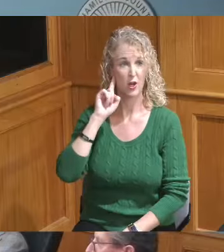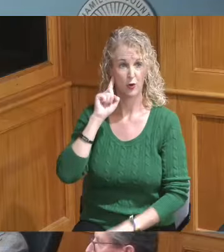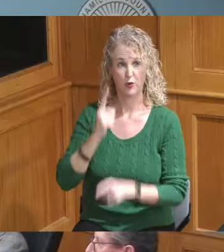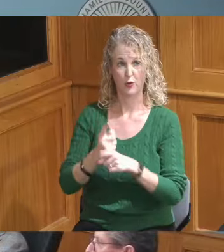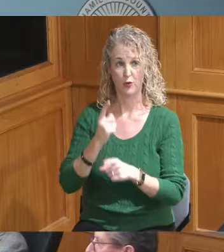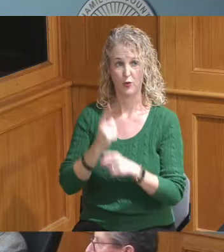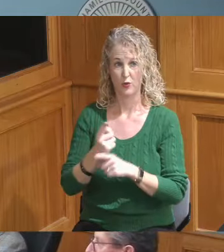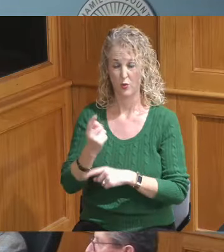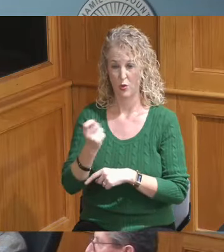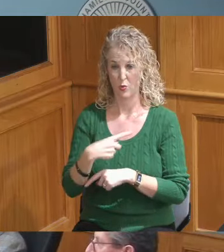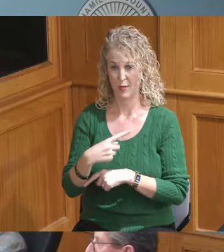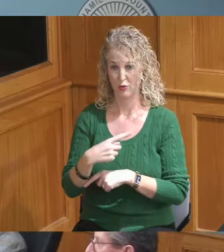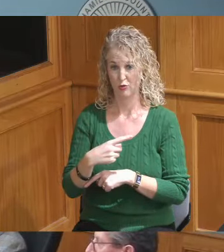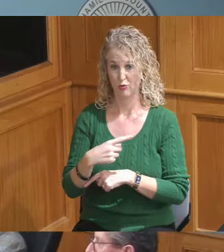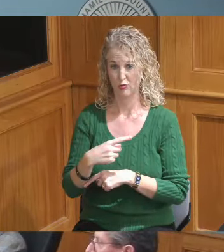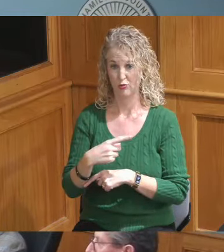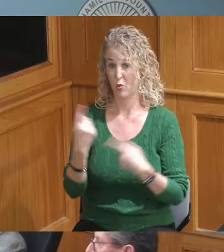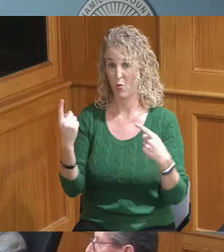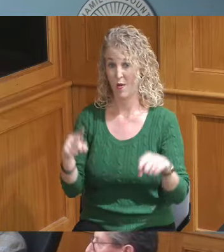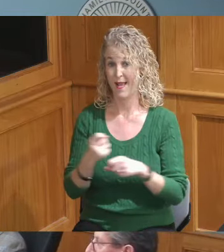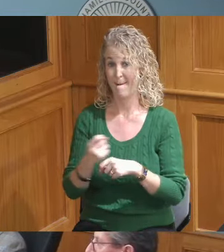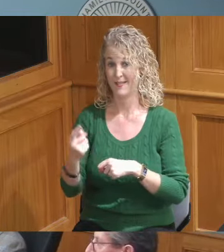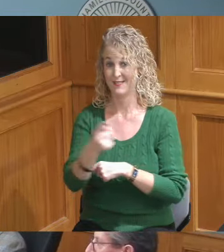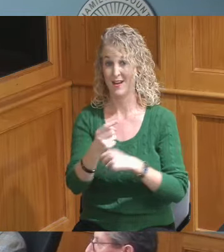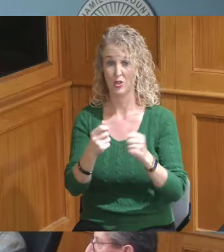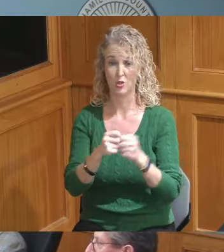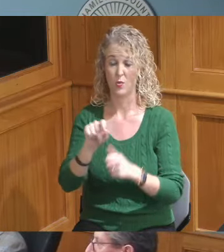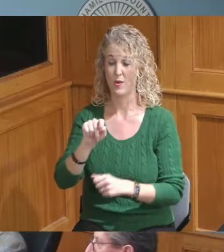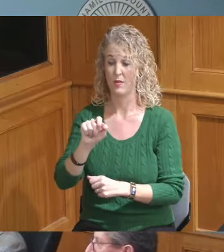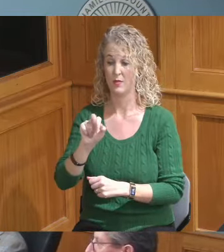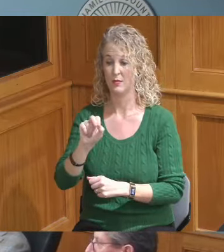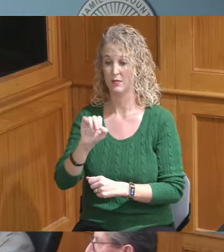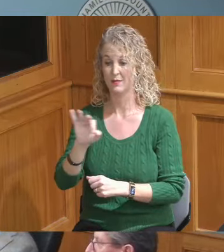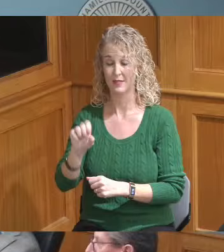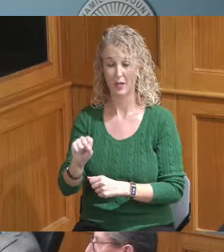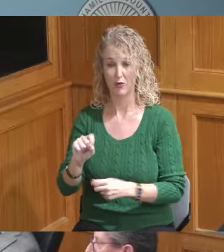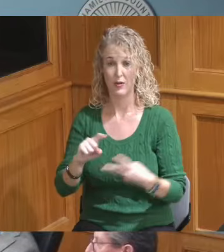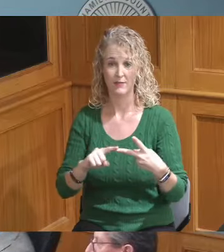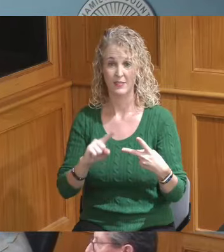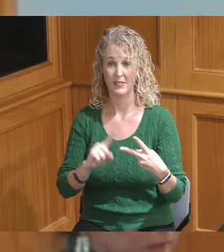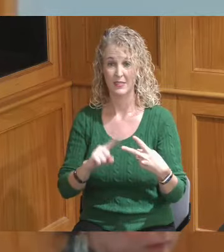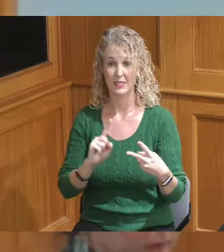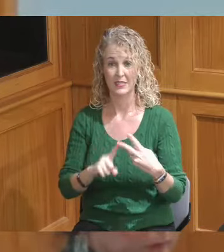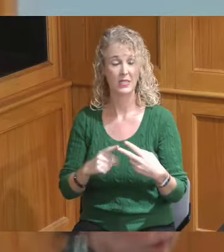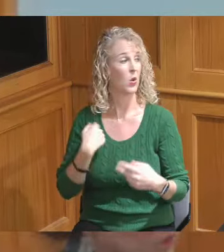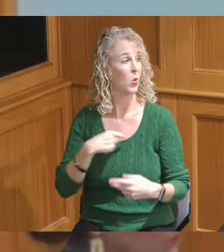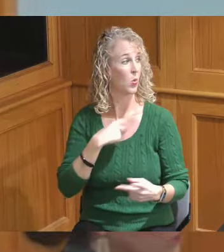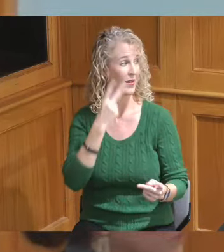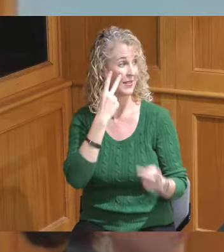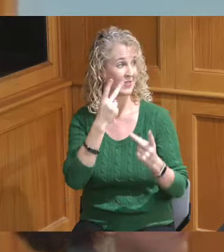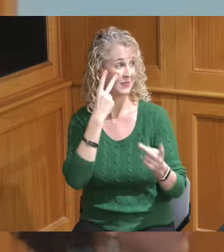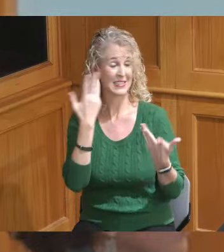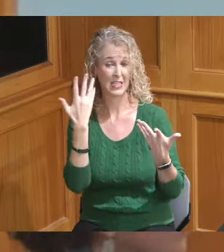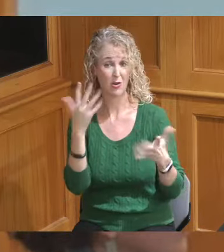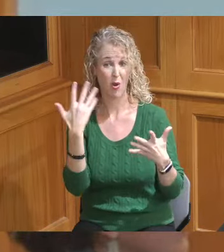the impact of potential tariffs on the CIP in the coming year? So, we've seen that impact already in